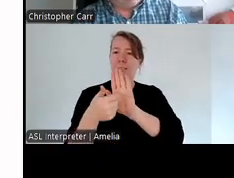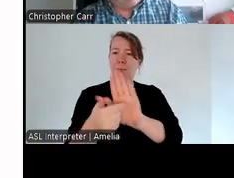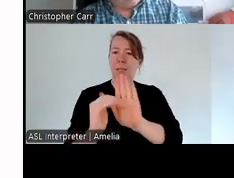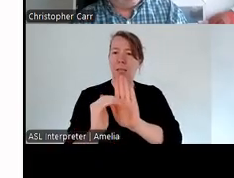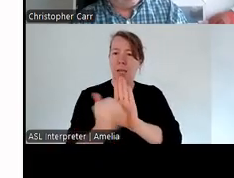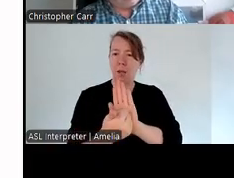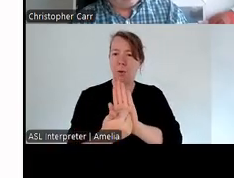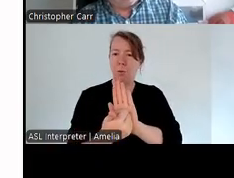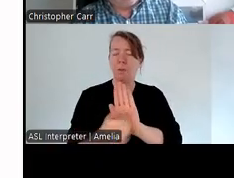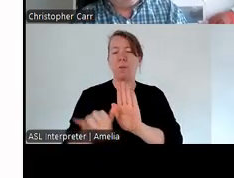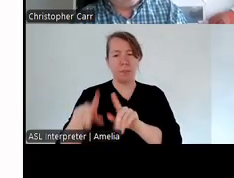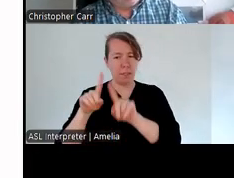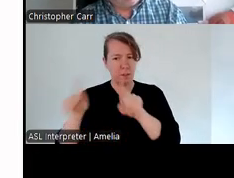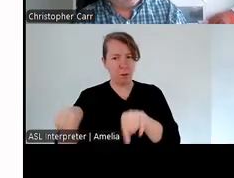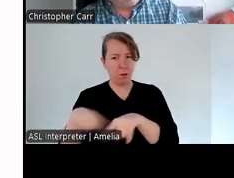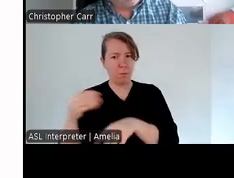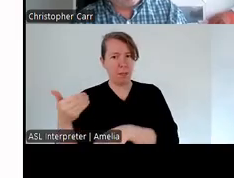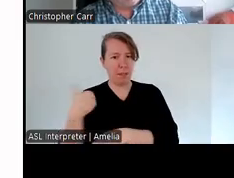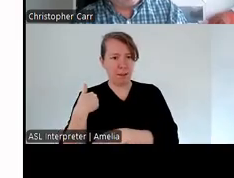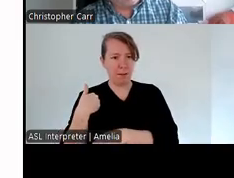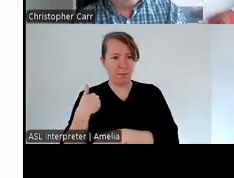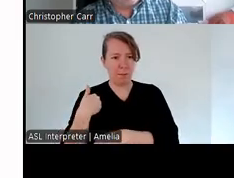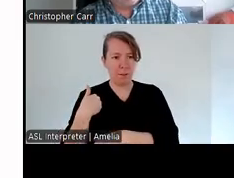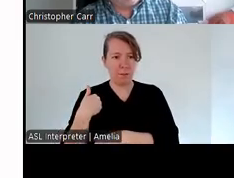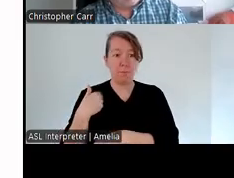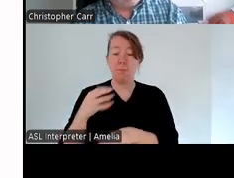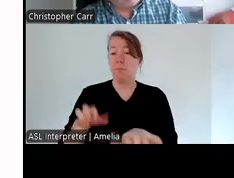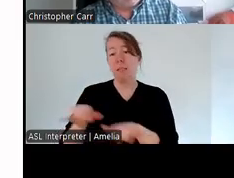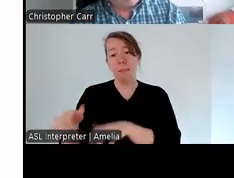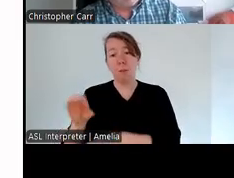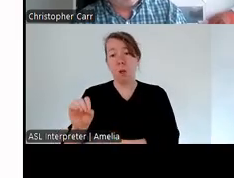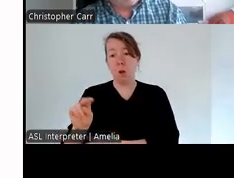document, and then similarly we have the ONIX accessibility metadata technique.